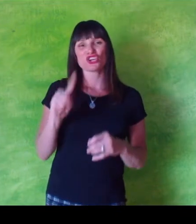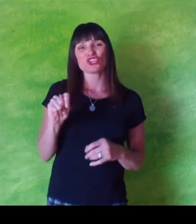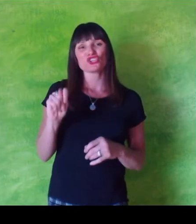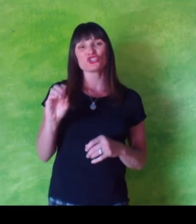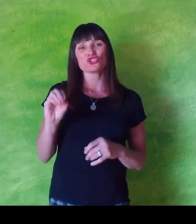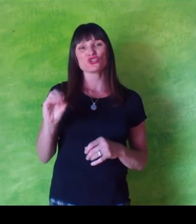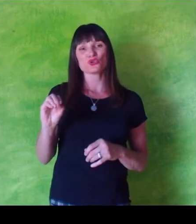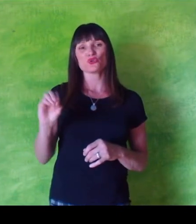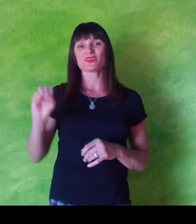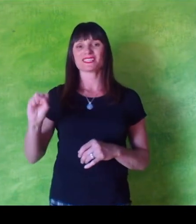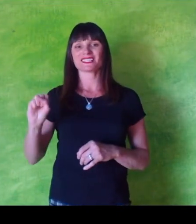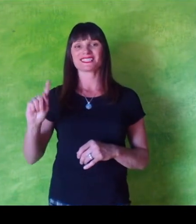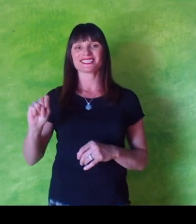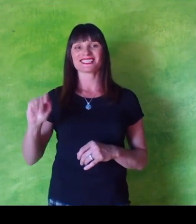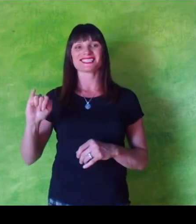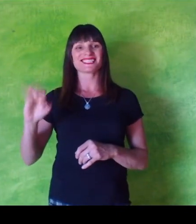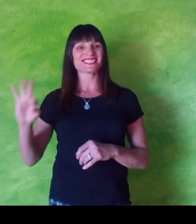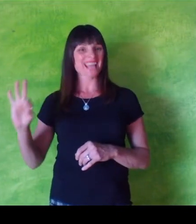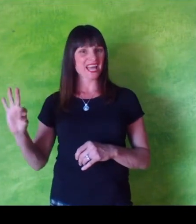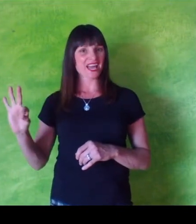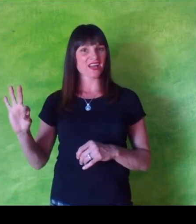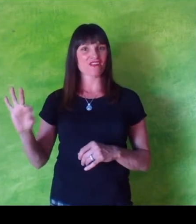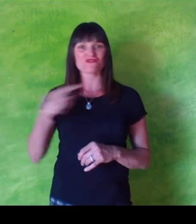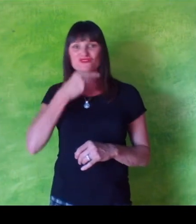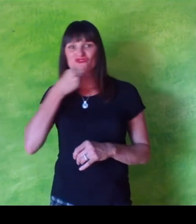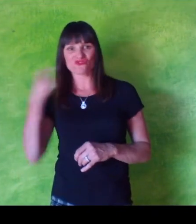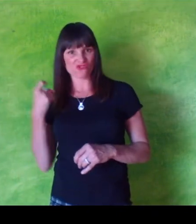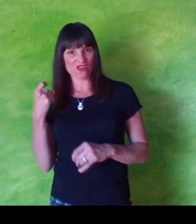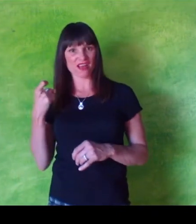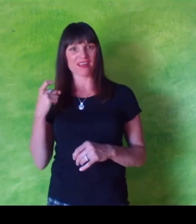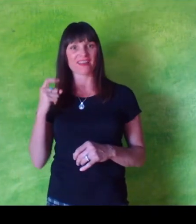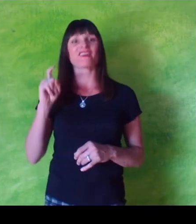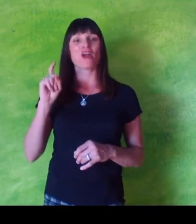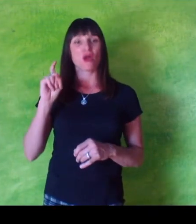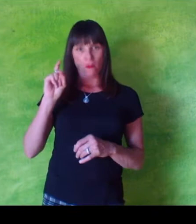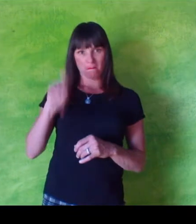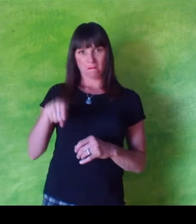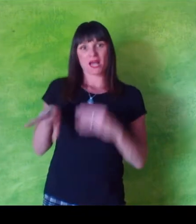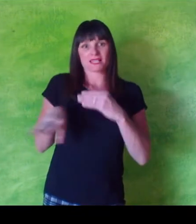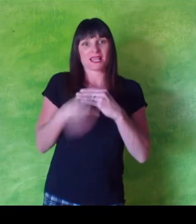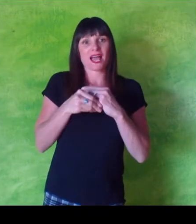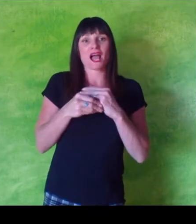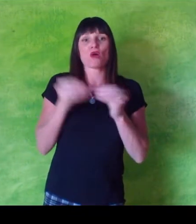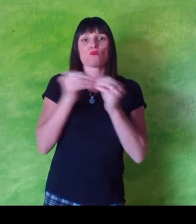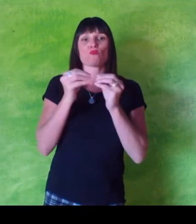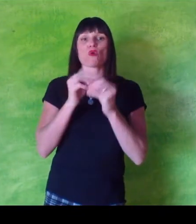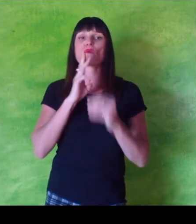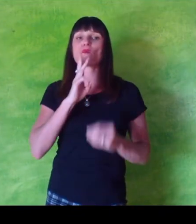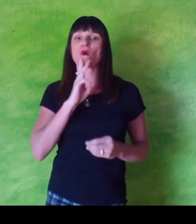consistency that I like so I'm just gonna add a little bit more water it doesn't take much more and this might happen to you so this is why we're going to include this